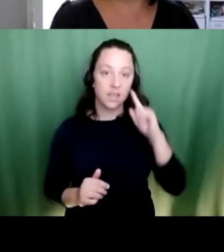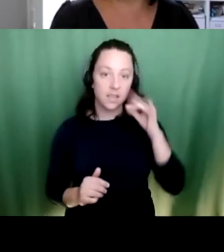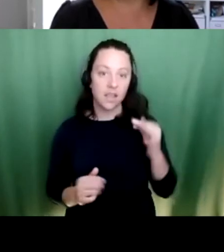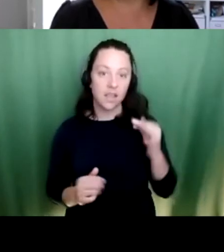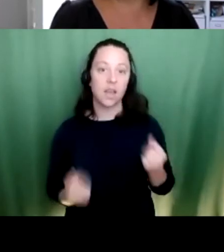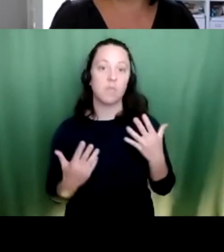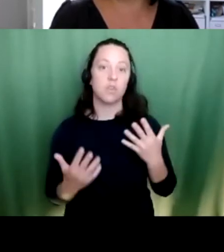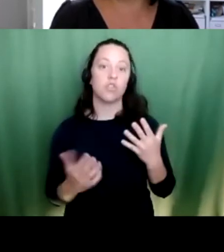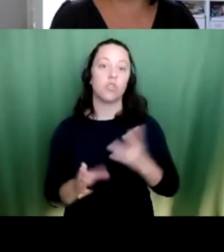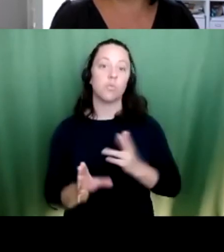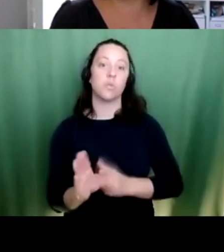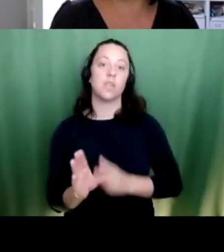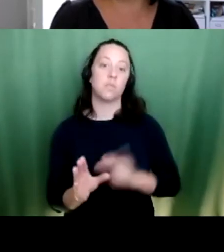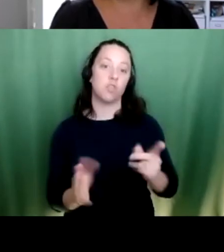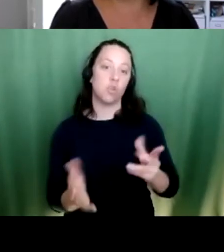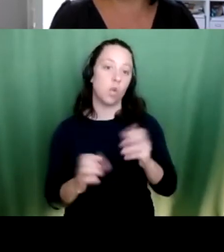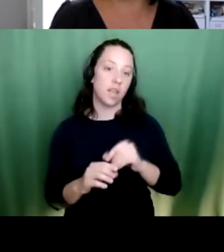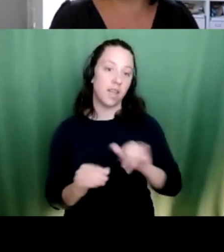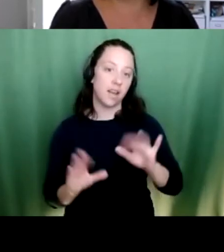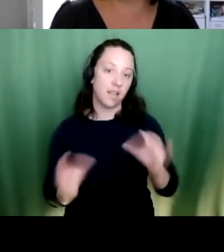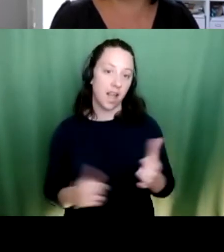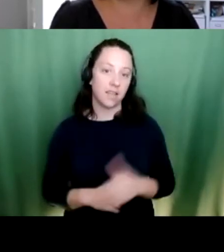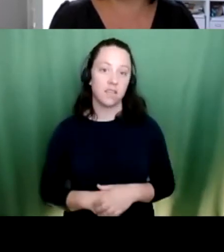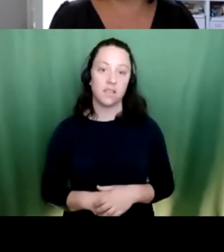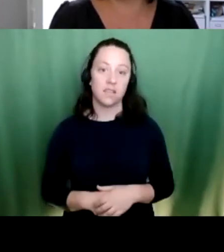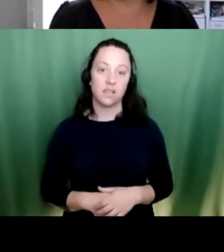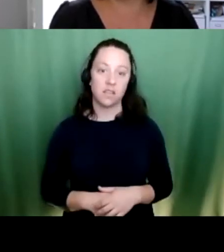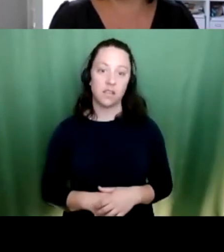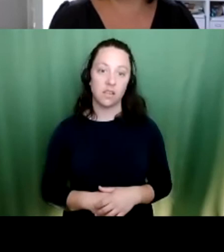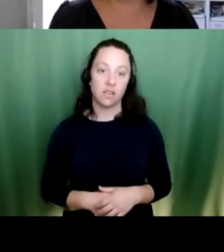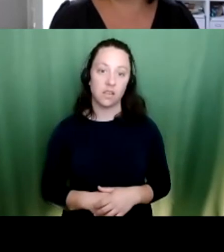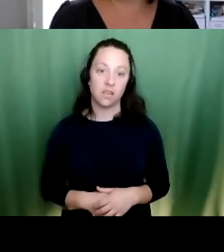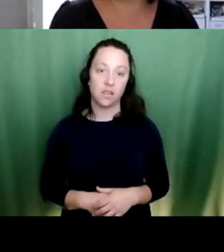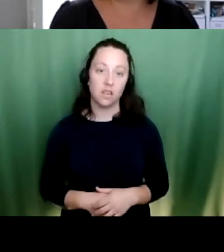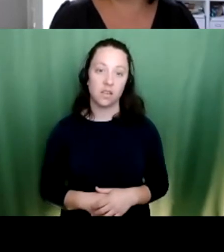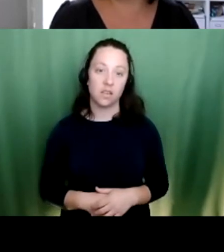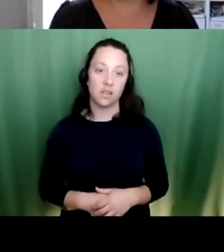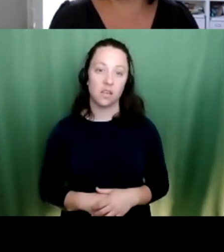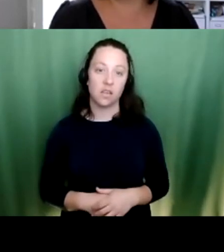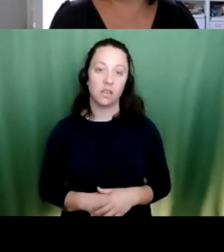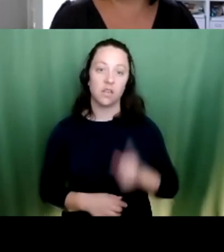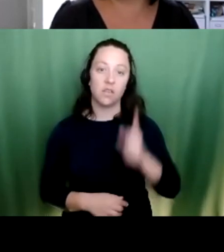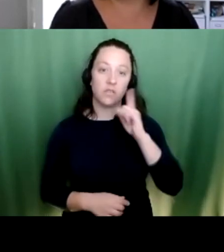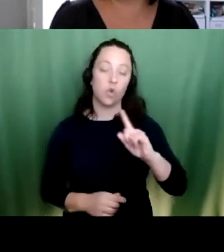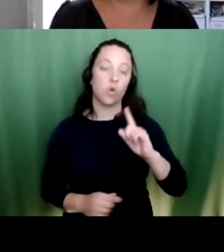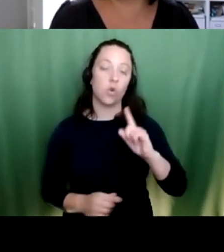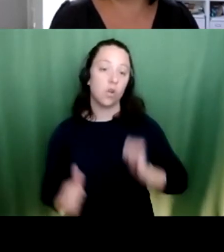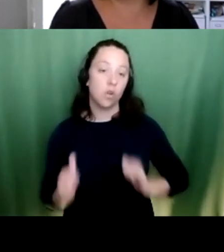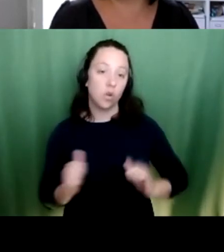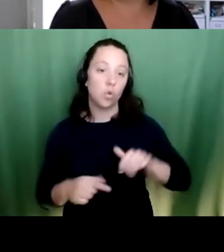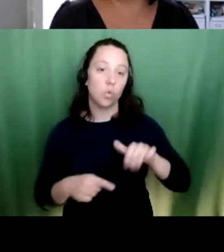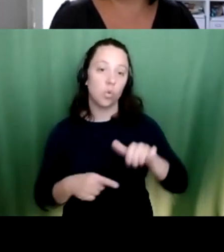class. As far as rehearsals went for the main stage production, that was both in person and